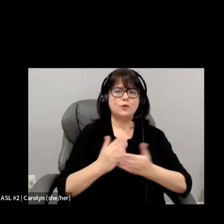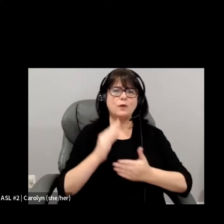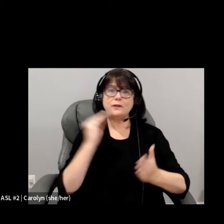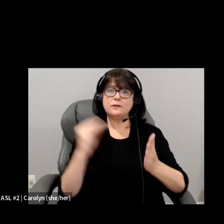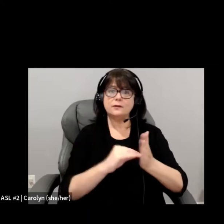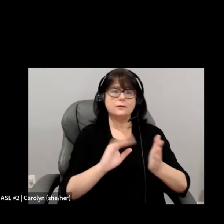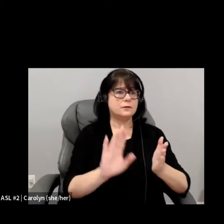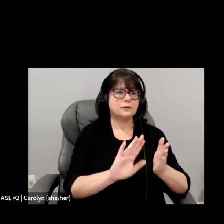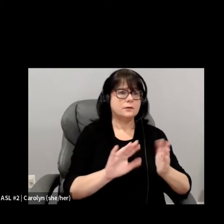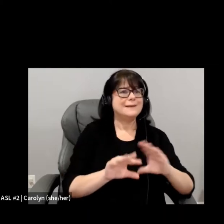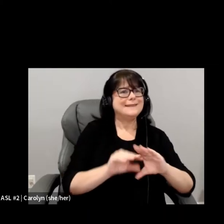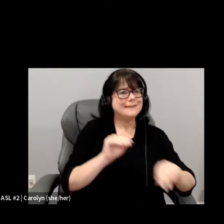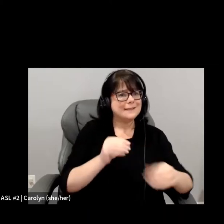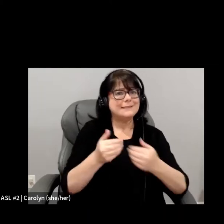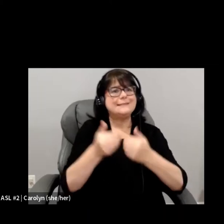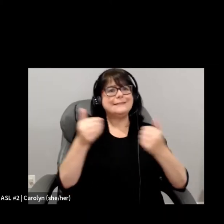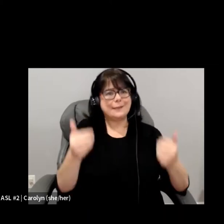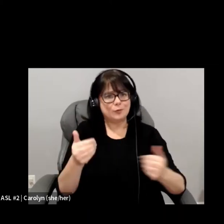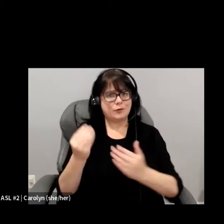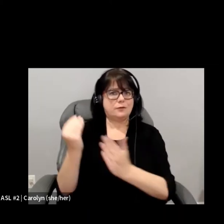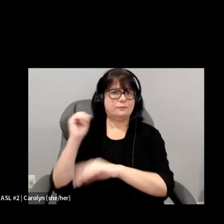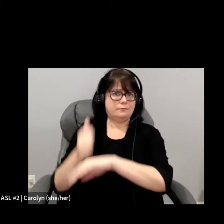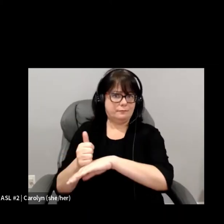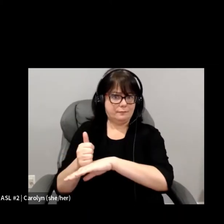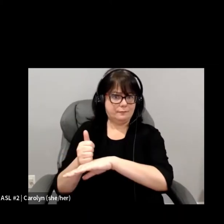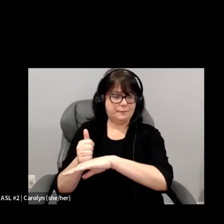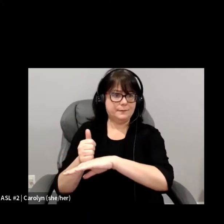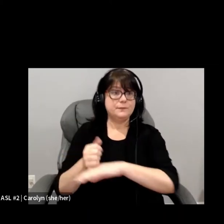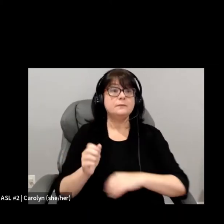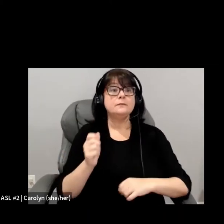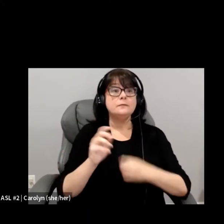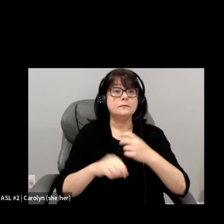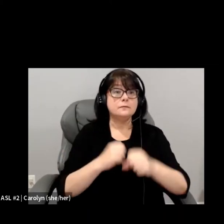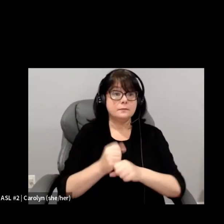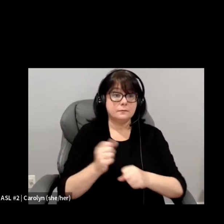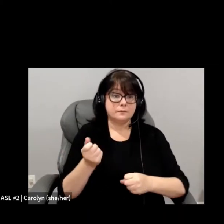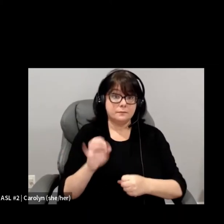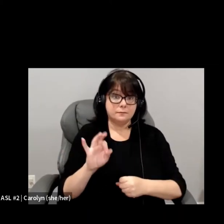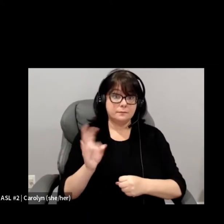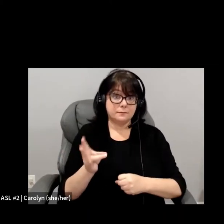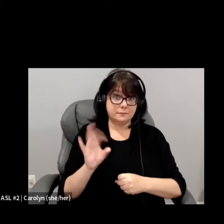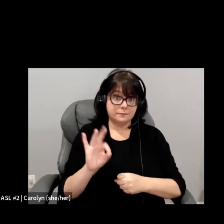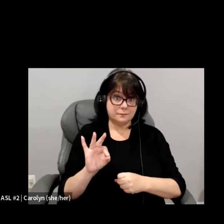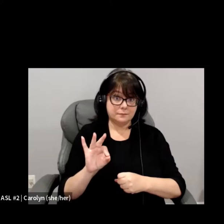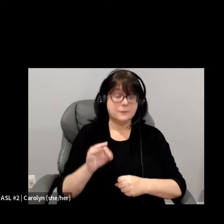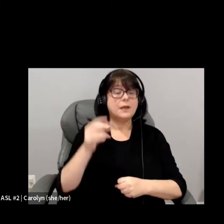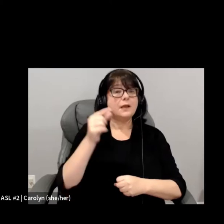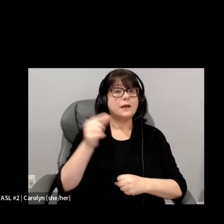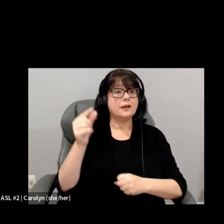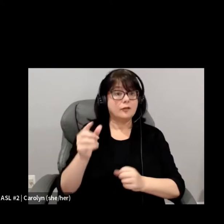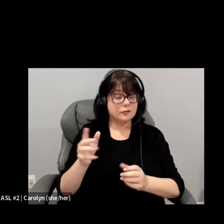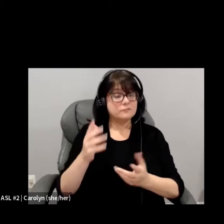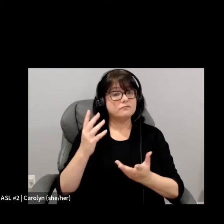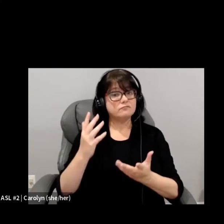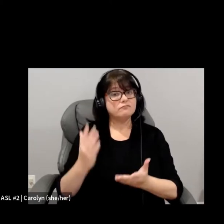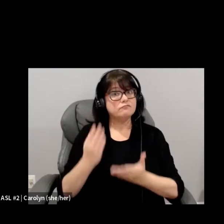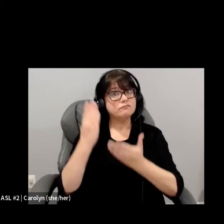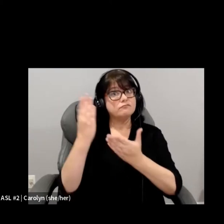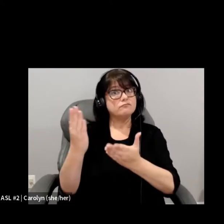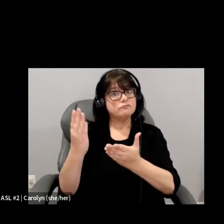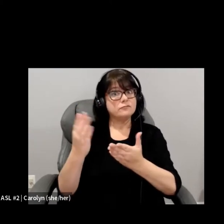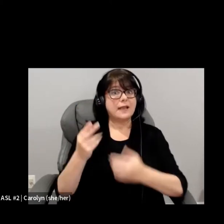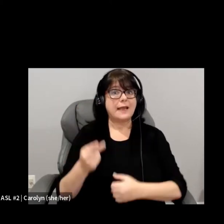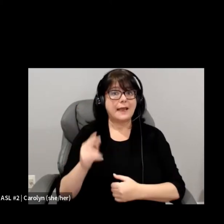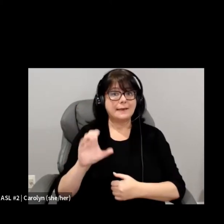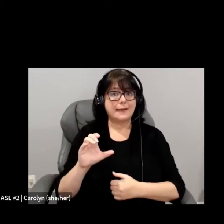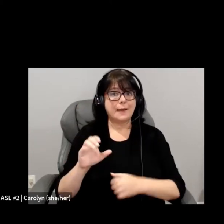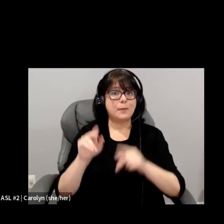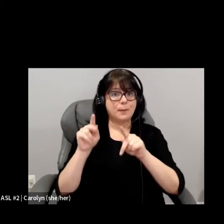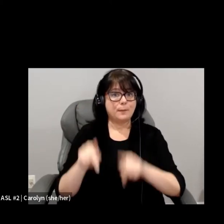IN 1979, THE ONTARIO GOVERNMENT PROPOSED THAT HANDICAP PERSONS ACT AS A DISTINCT AND FREE-STANDING